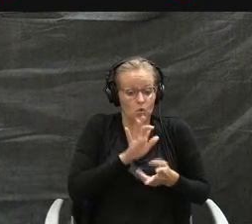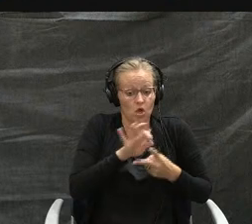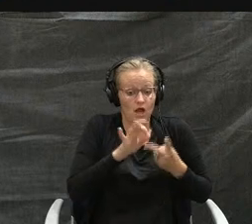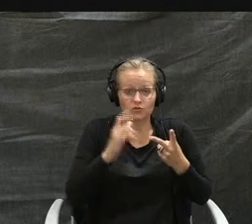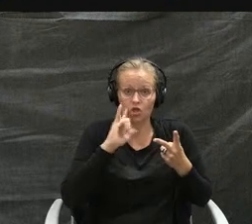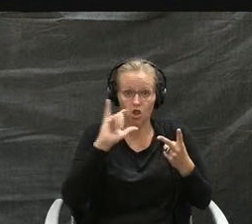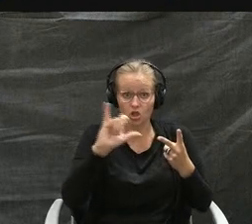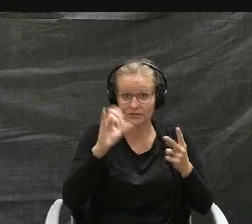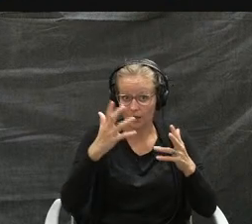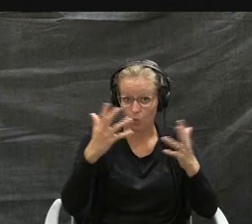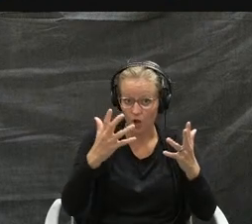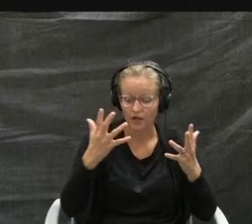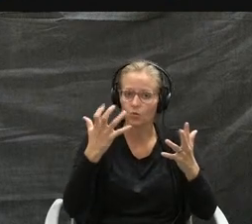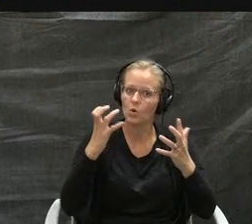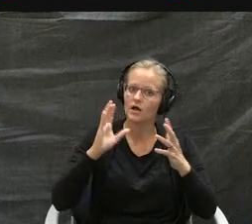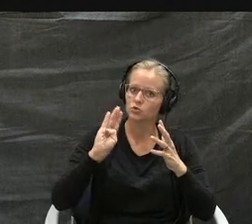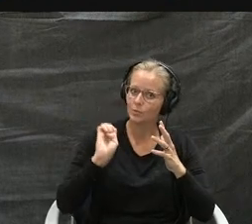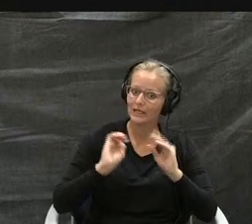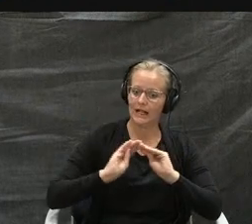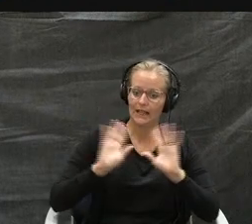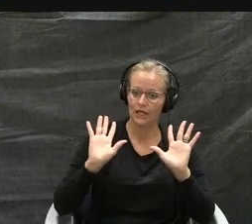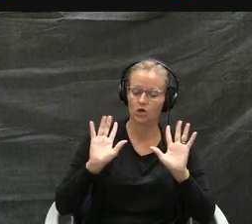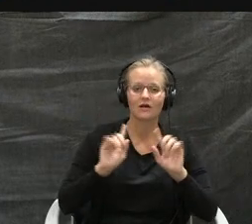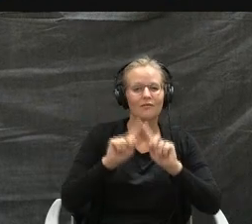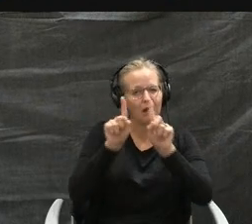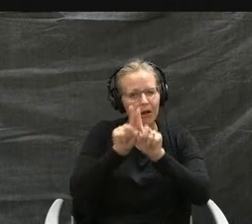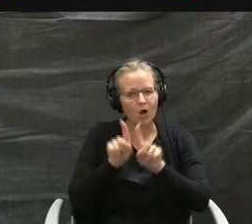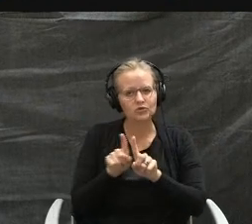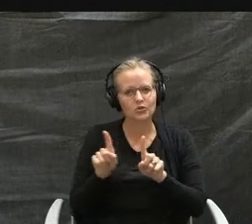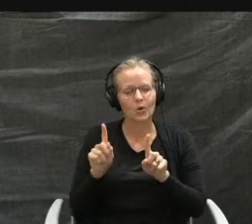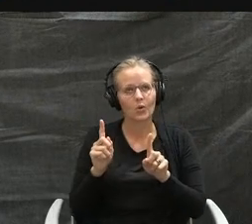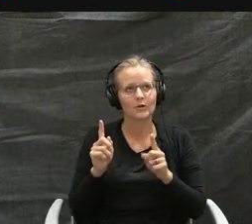flip side of that is we don't want to be so.